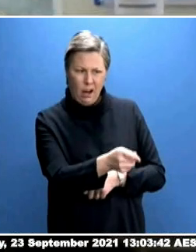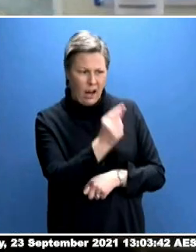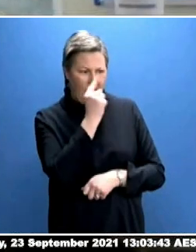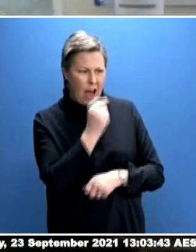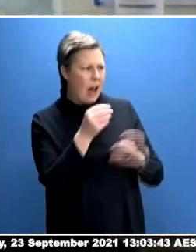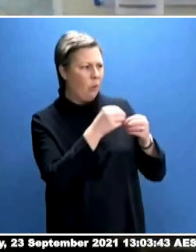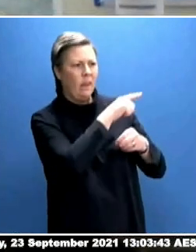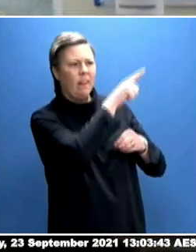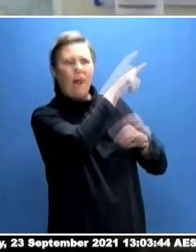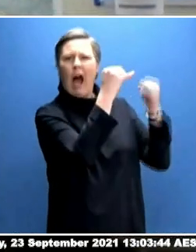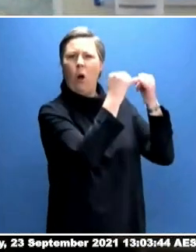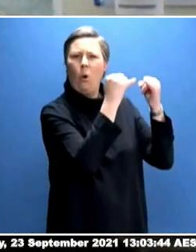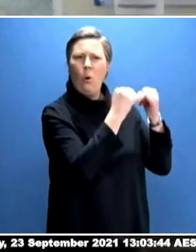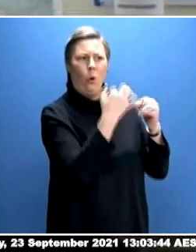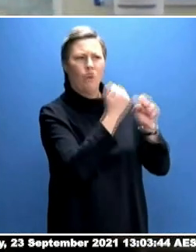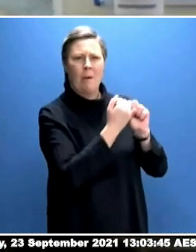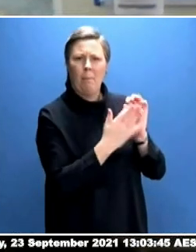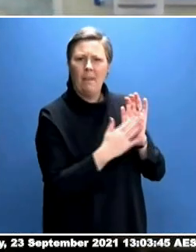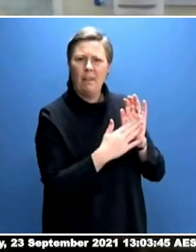Uncle so-and-so or their grandmother?"